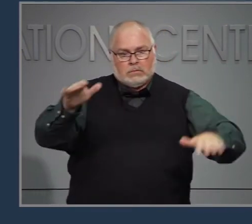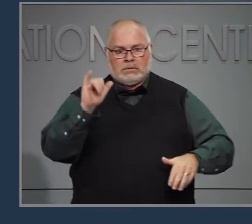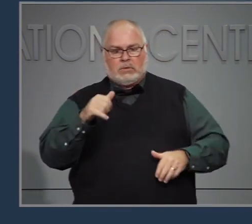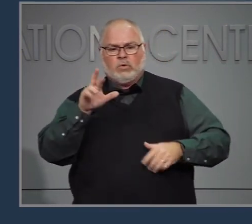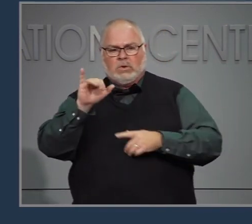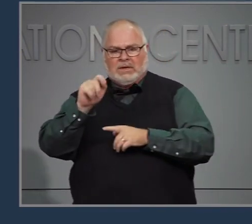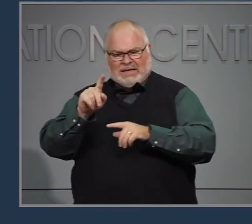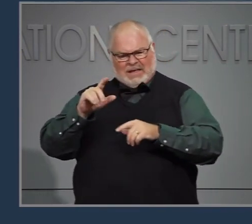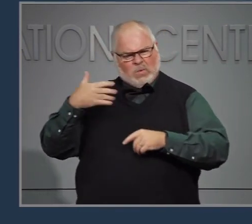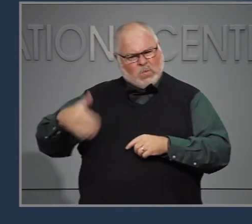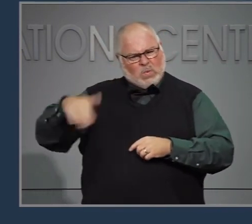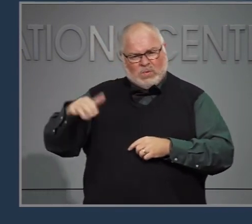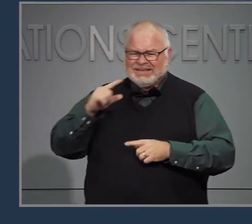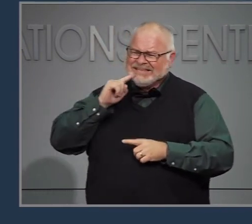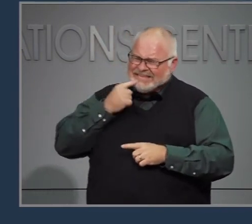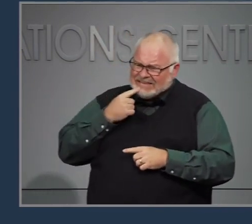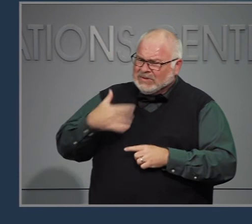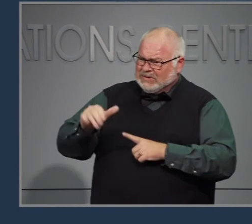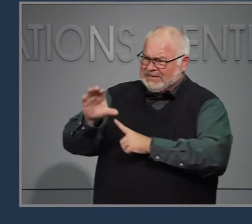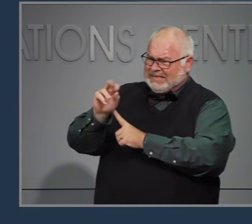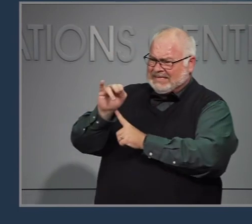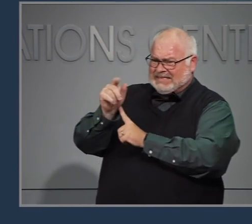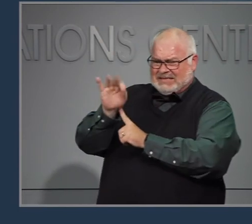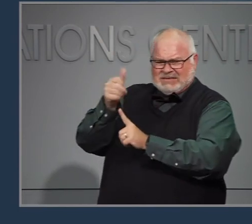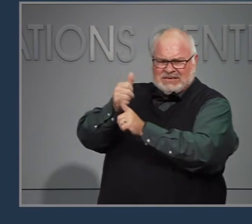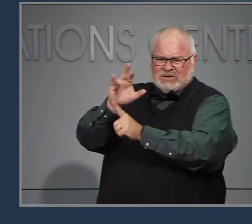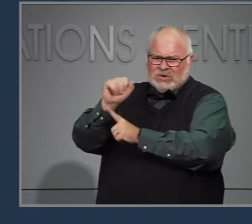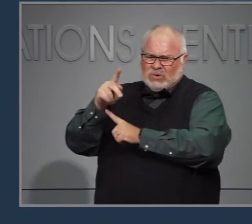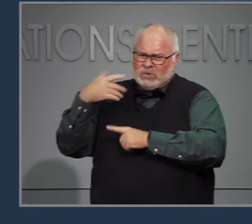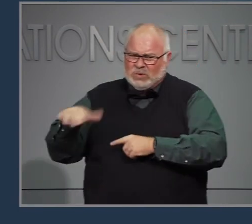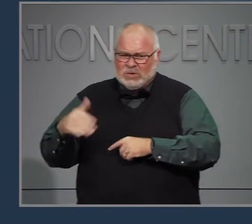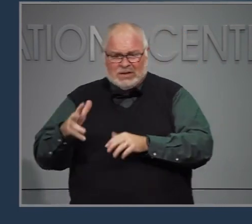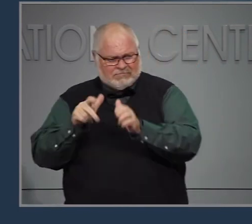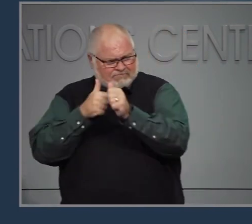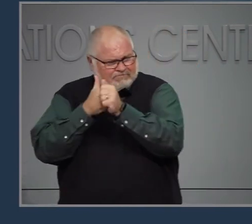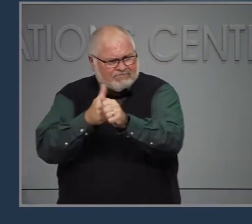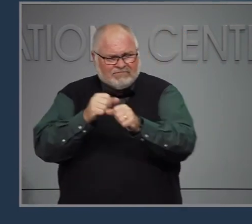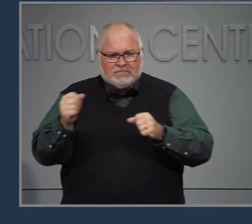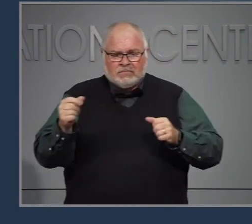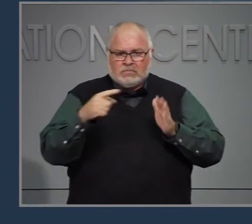TO HELP FACILITIES COMPLY WITH THIS NEW REQUIREMENT. WE WILL LEVERAGE FEDERAL CARES ACT